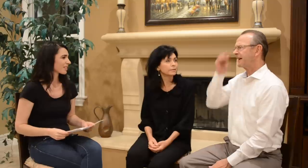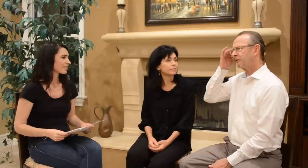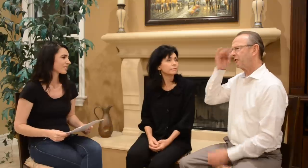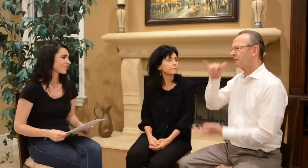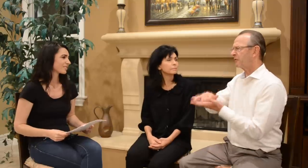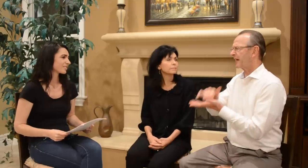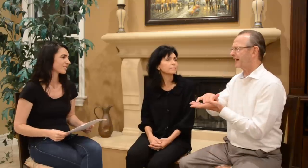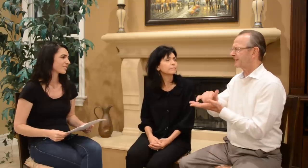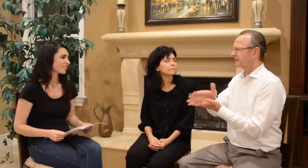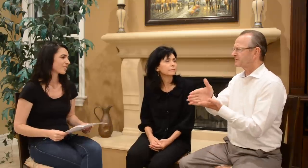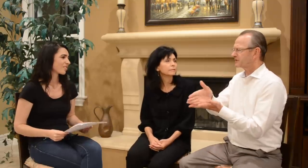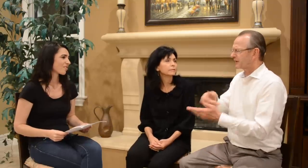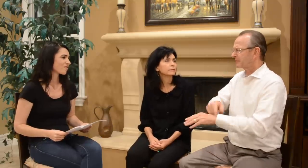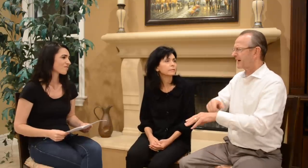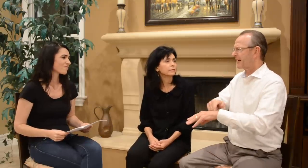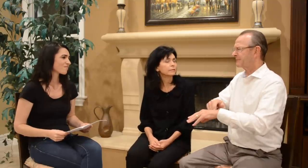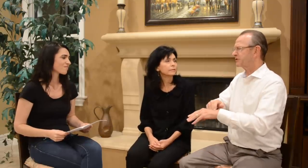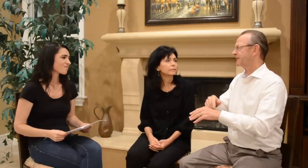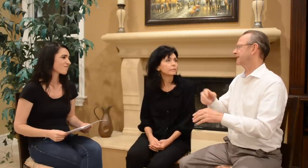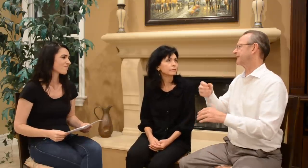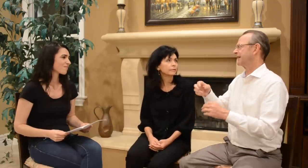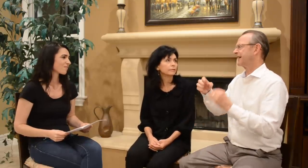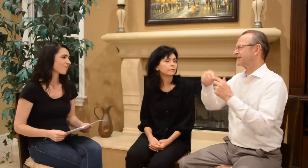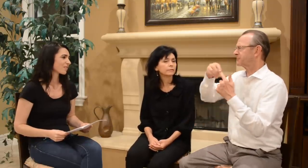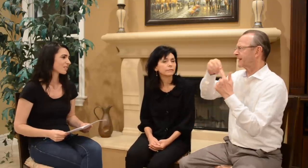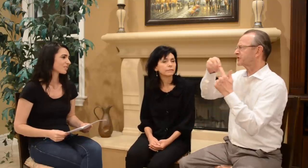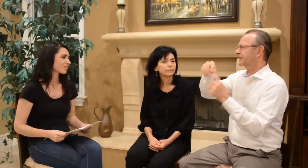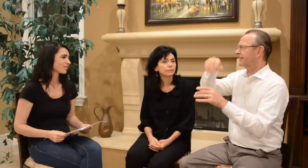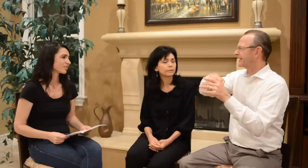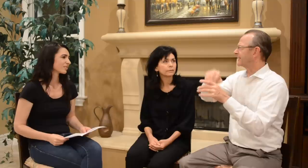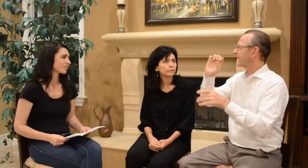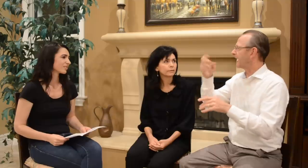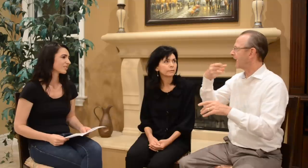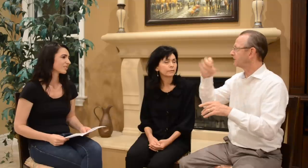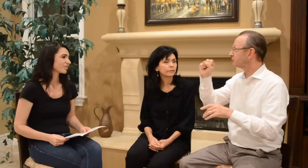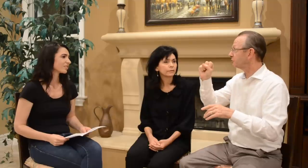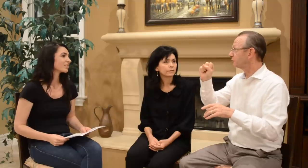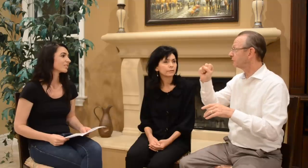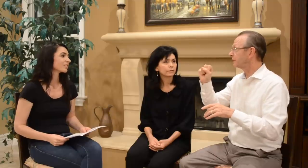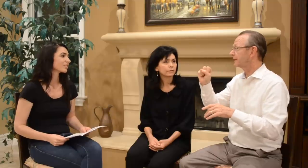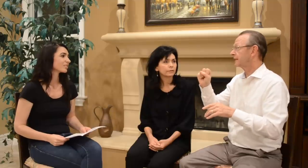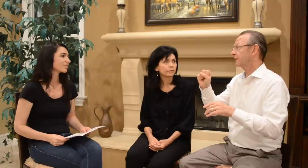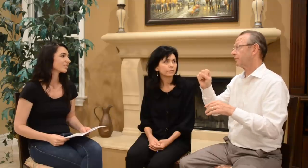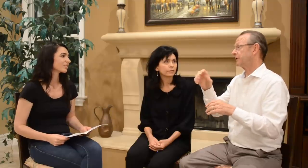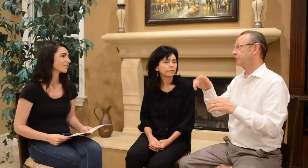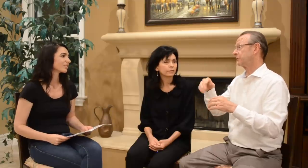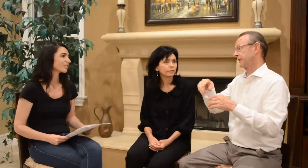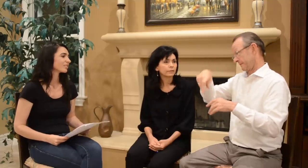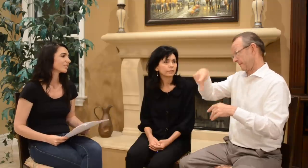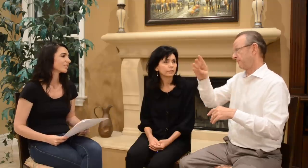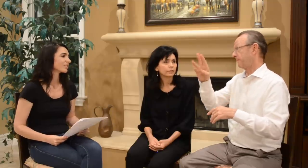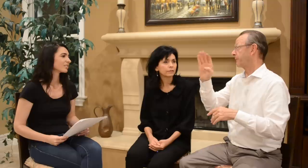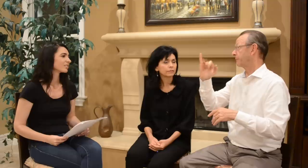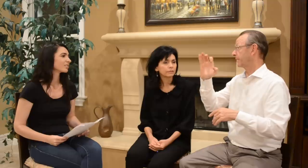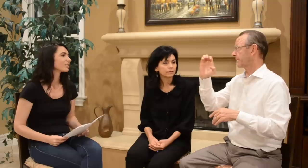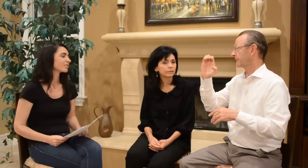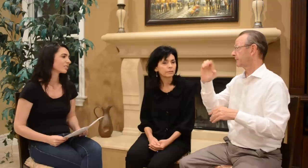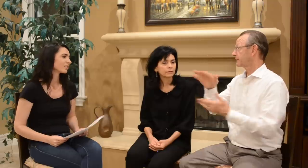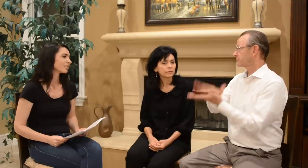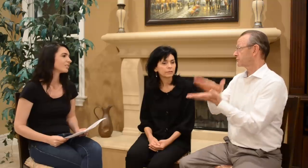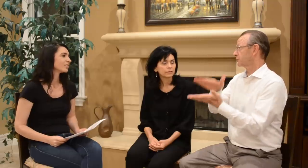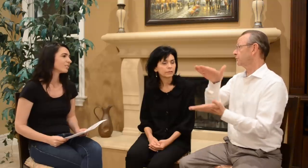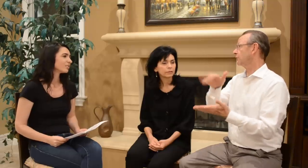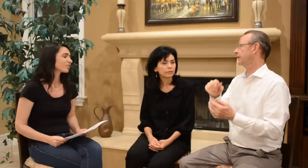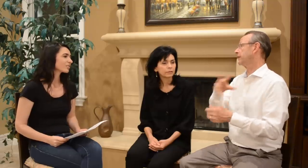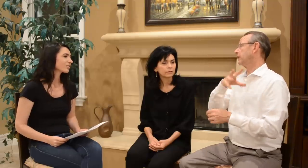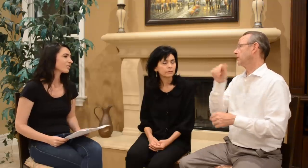I know that sometimes especially in high school when you were in public school